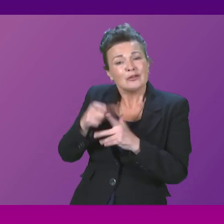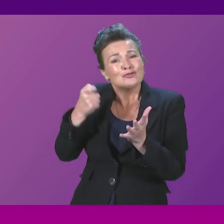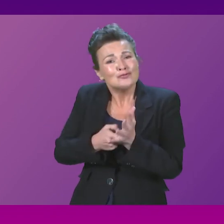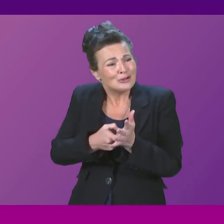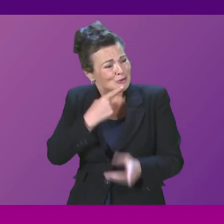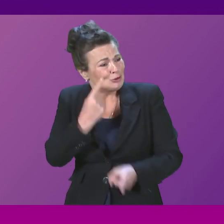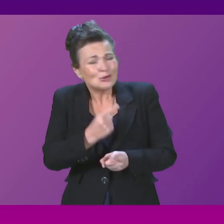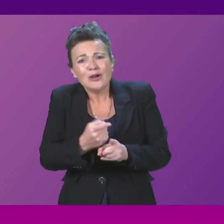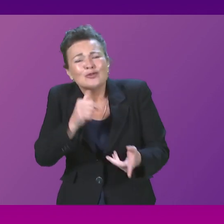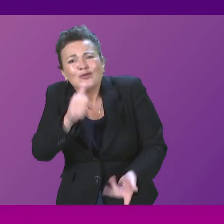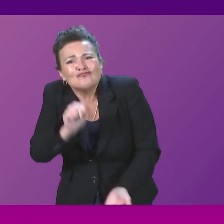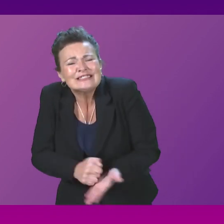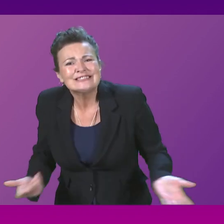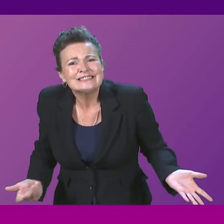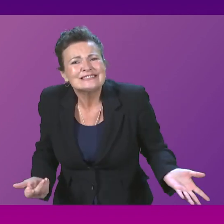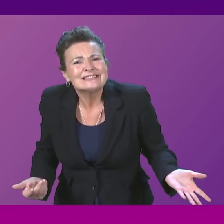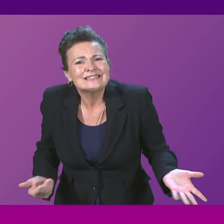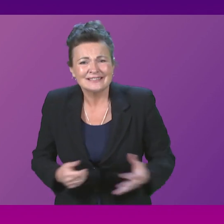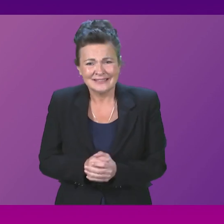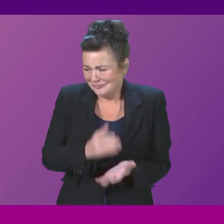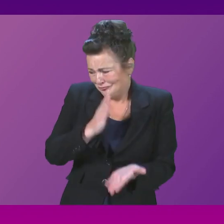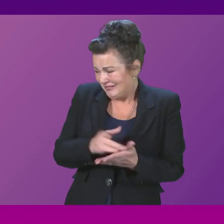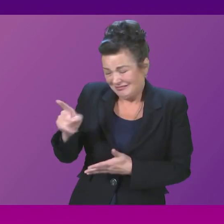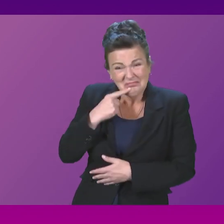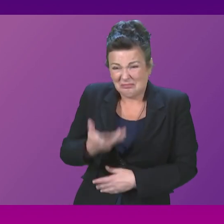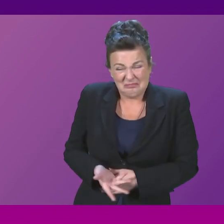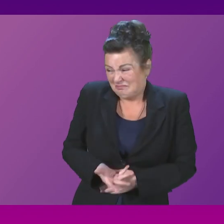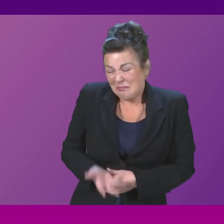is seeking to make. It is utterly pathetic and desperate.